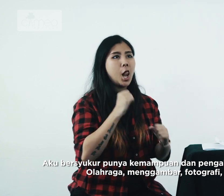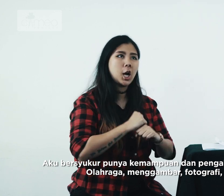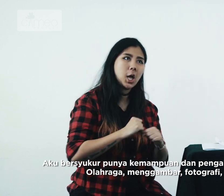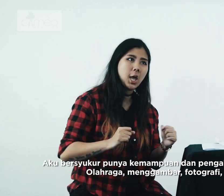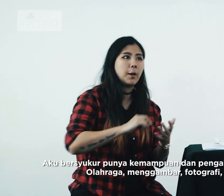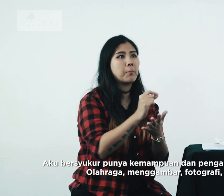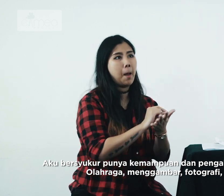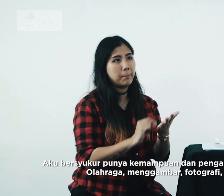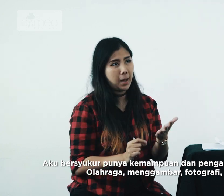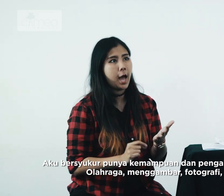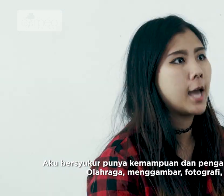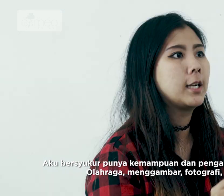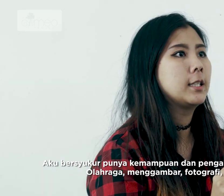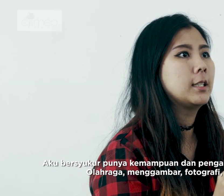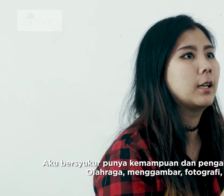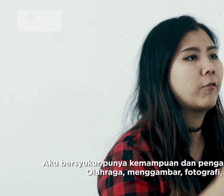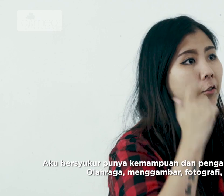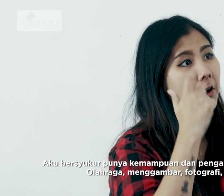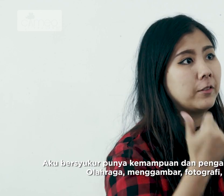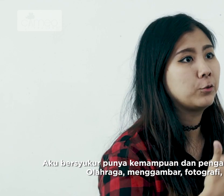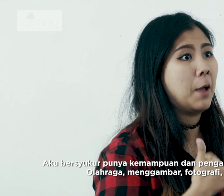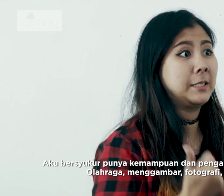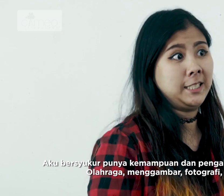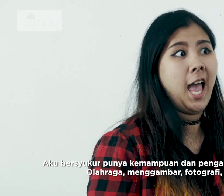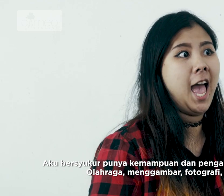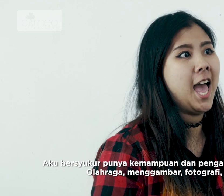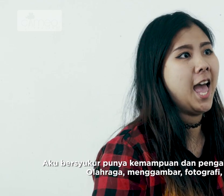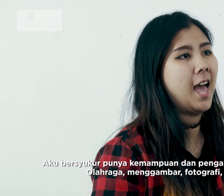I can do sport, drawing, photography.